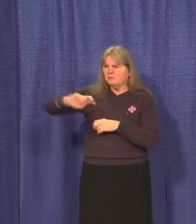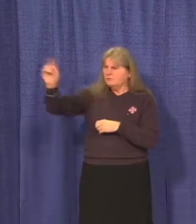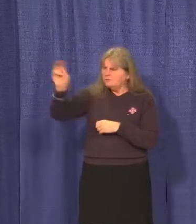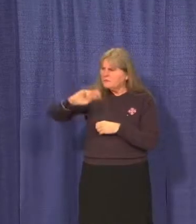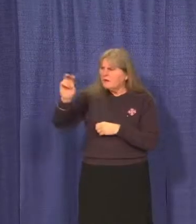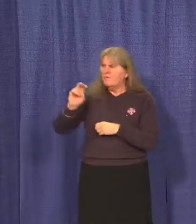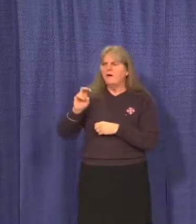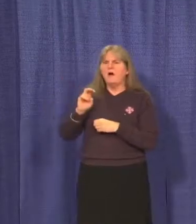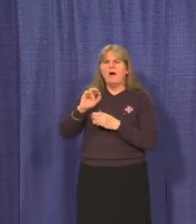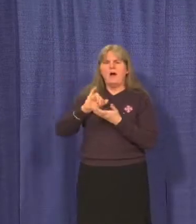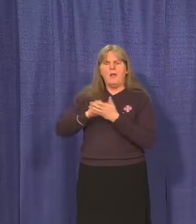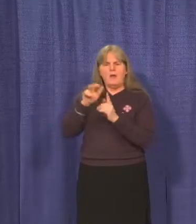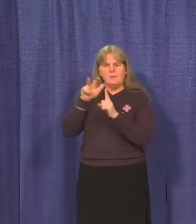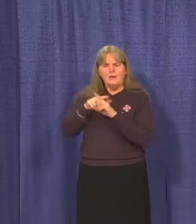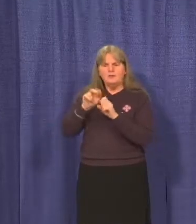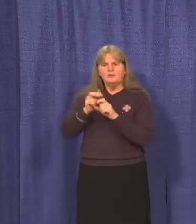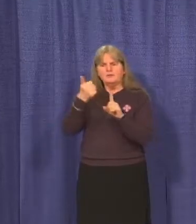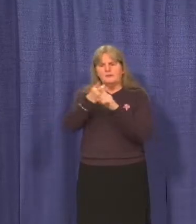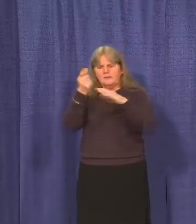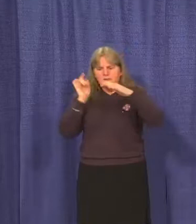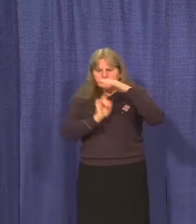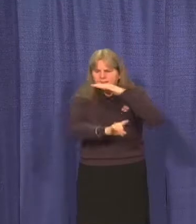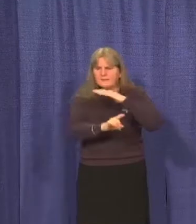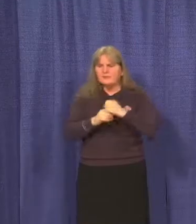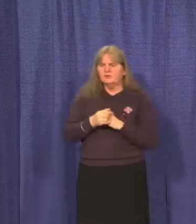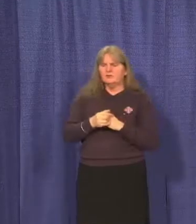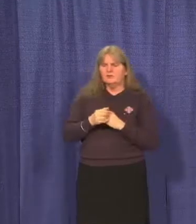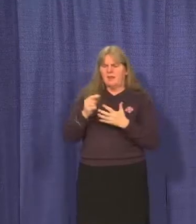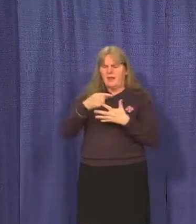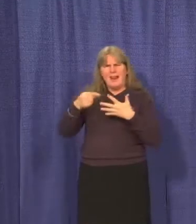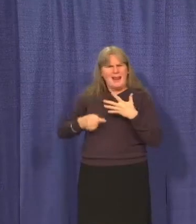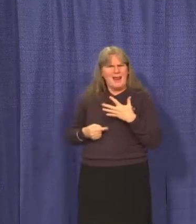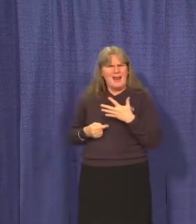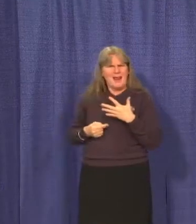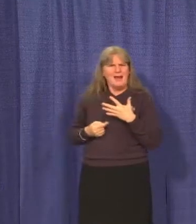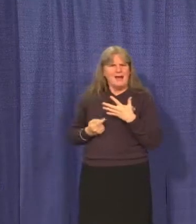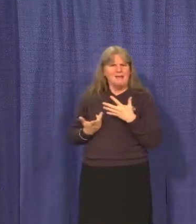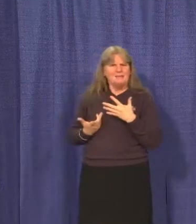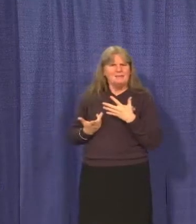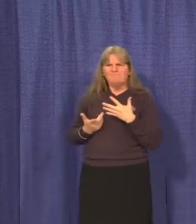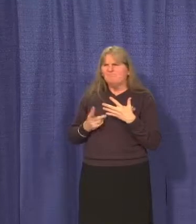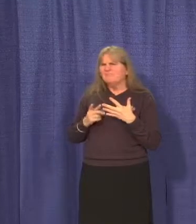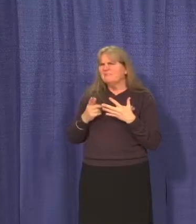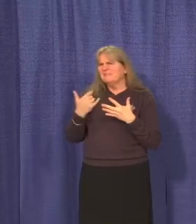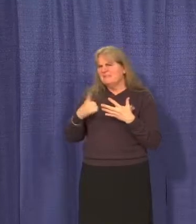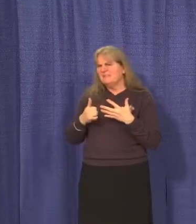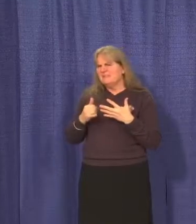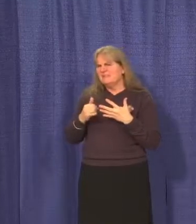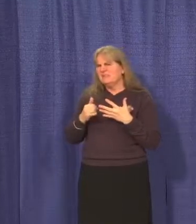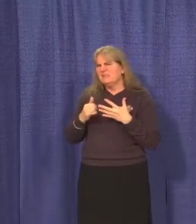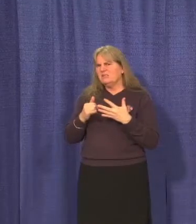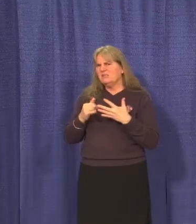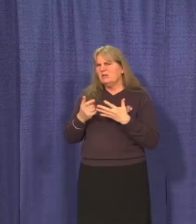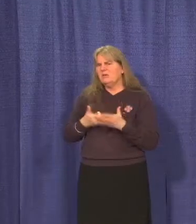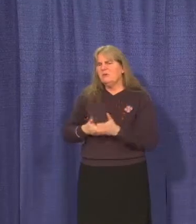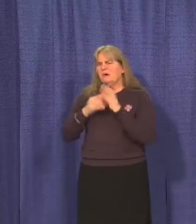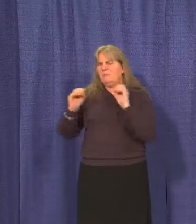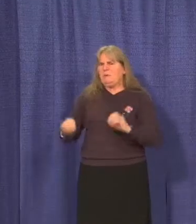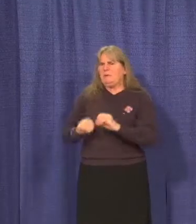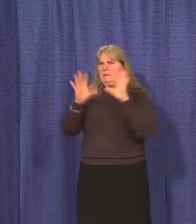for quarantine, what does that mean if you're a contact of a case? There are so many questions that still require clarity, none of